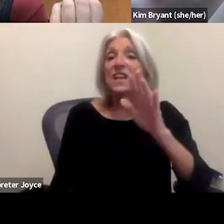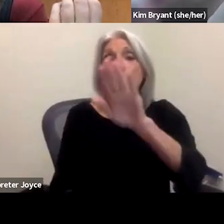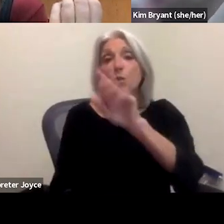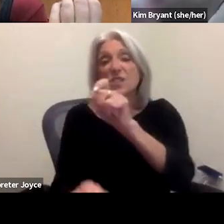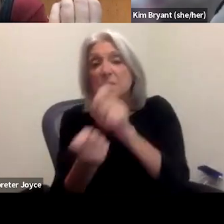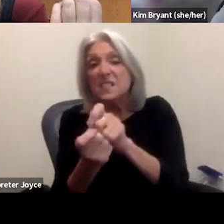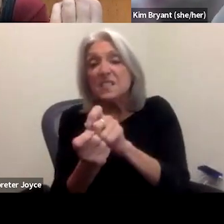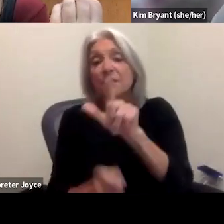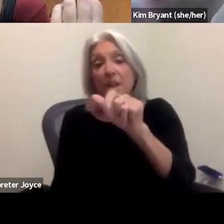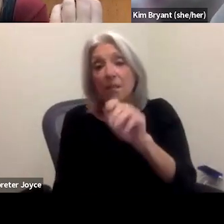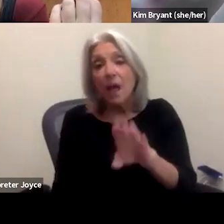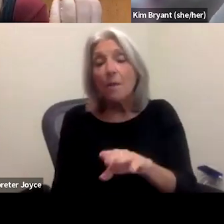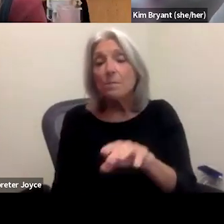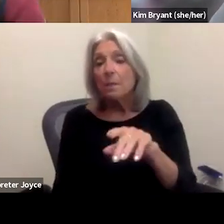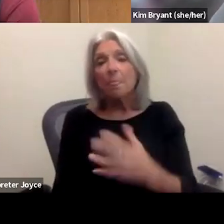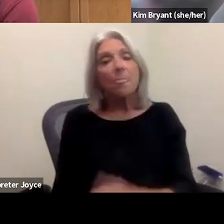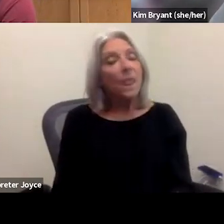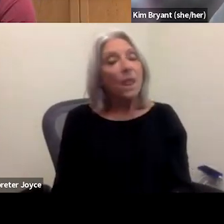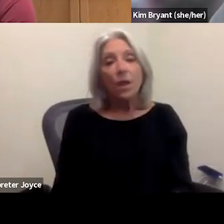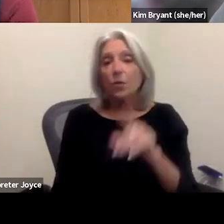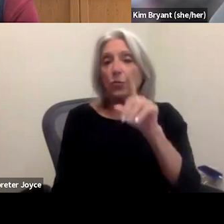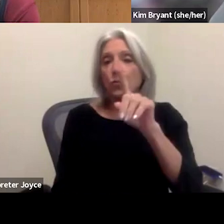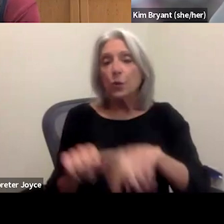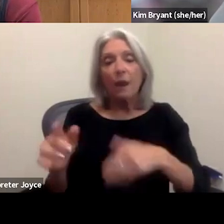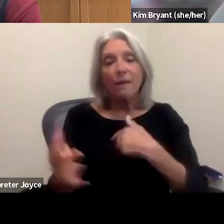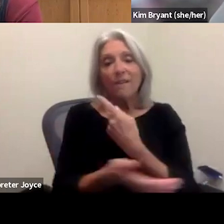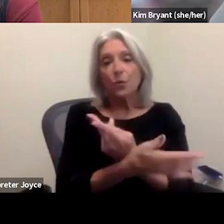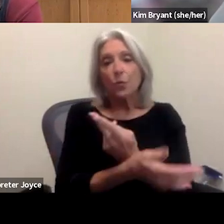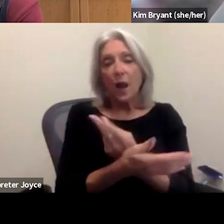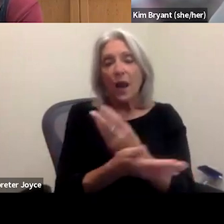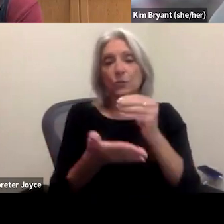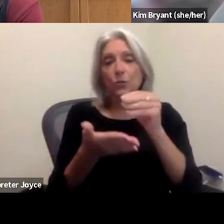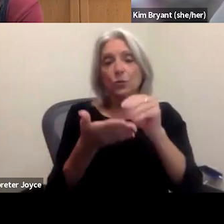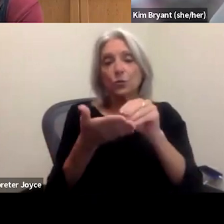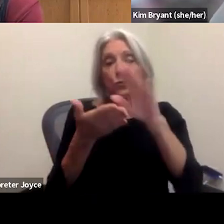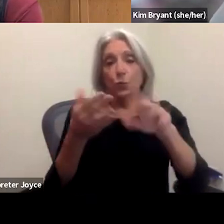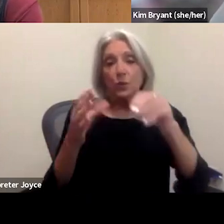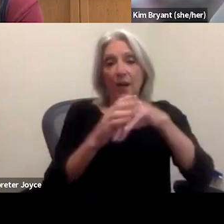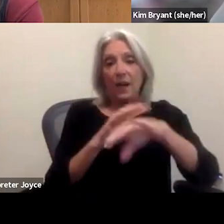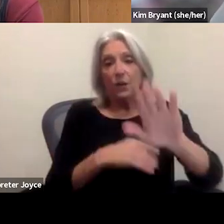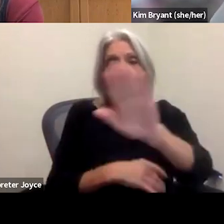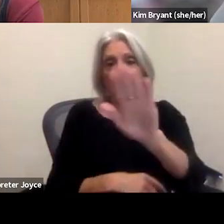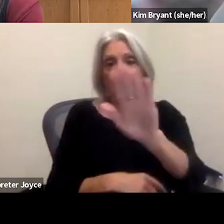is that you couldn't even have a grad student with disabilities in your lab. So we think about this as highlighting